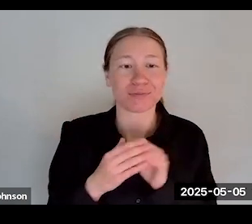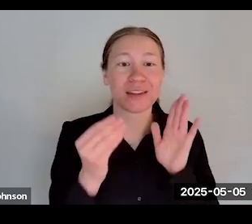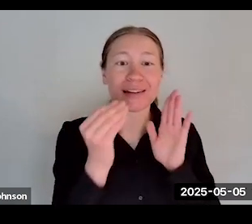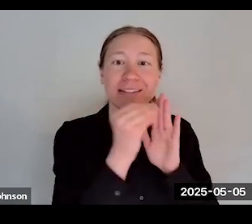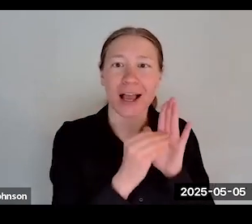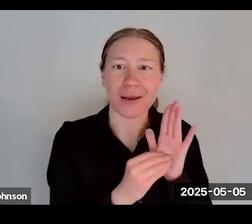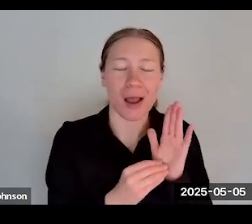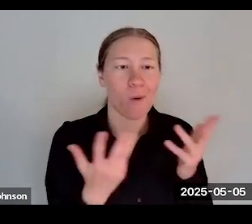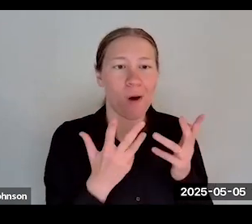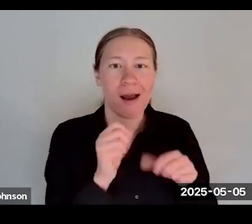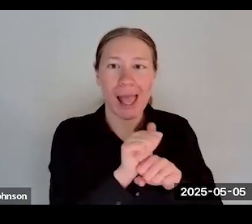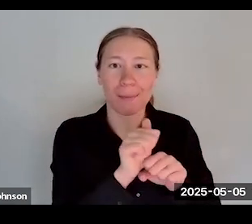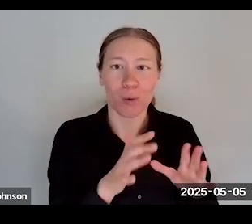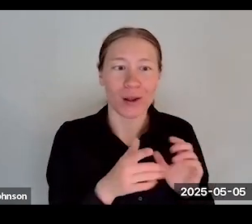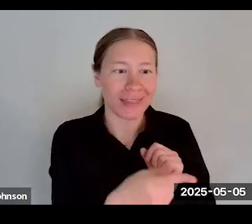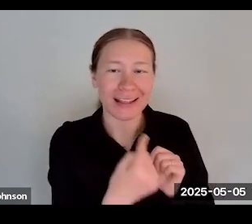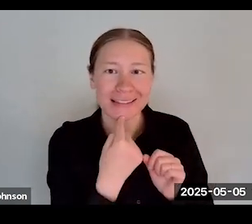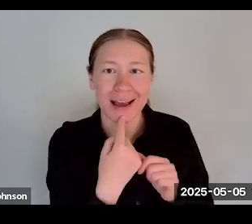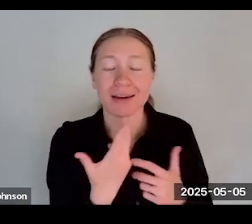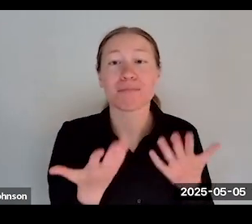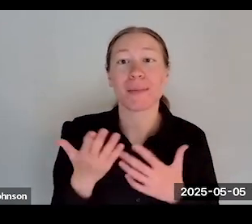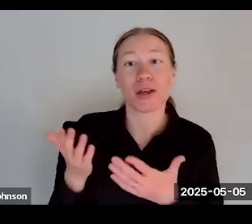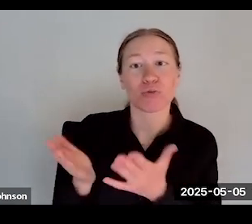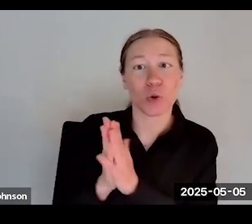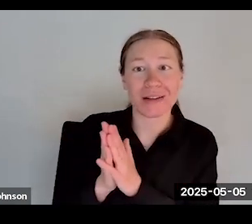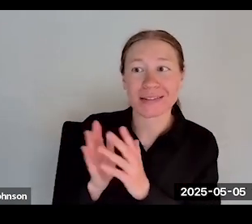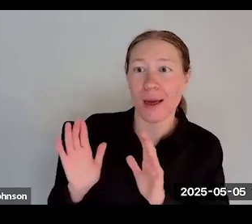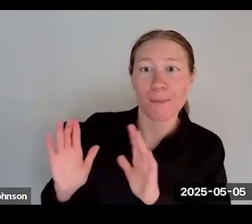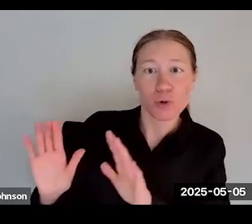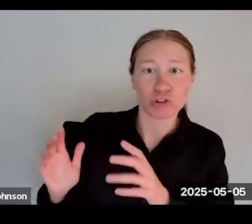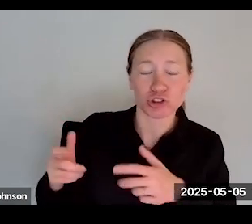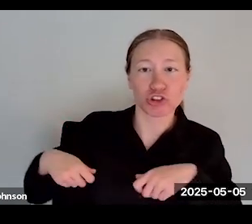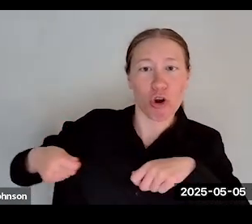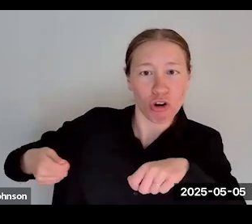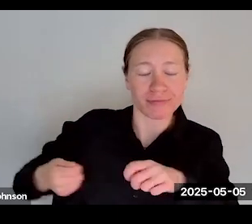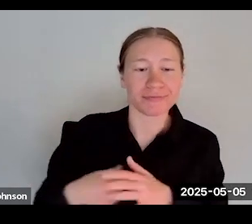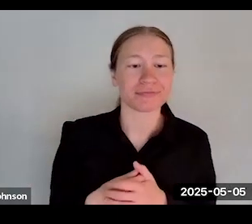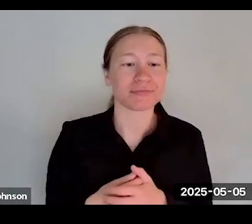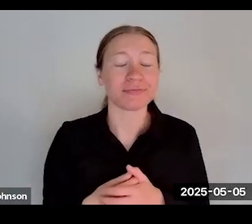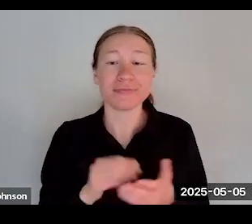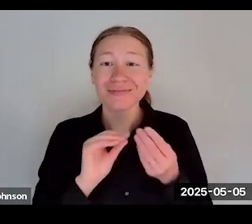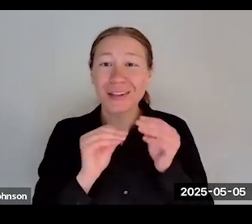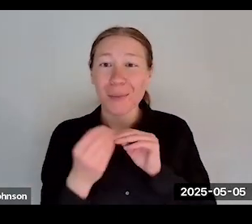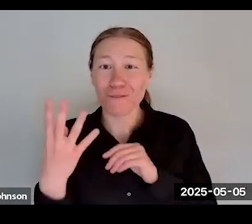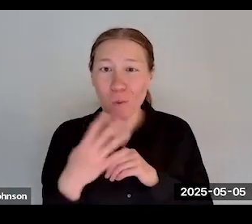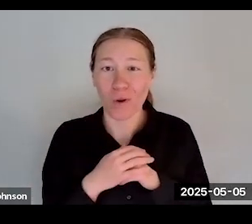Maybe the employee requested a push cart. Number four, document what you said in response to that request.